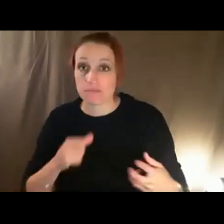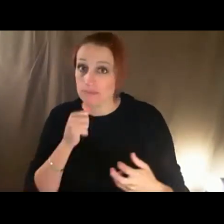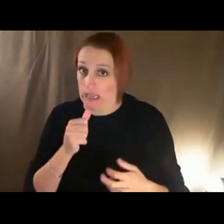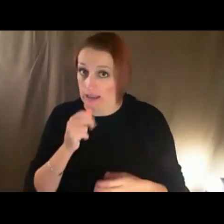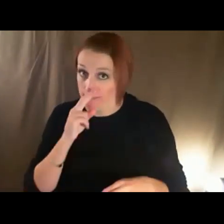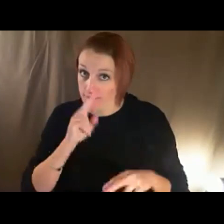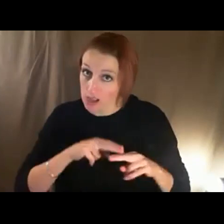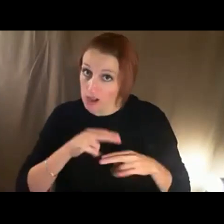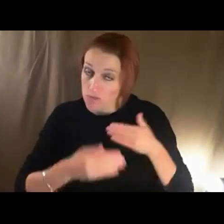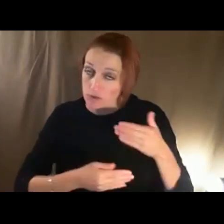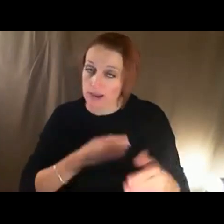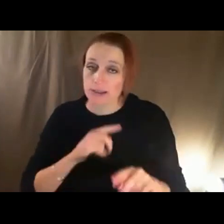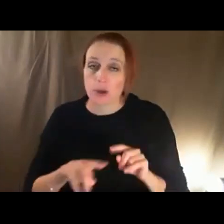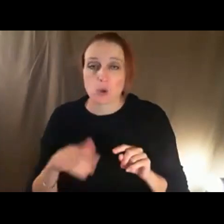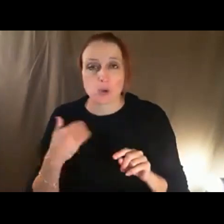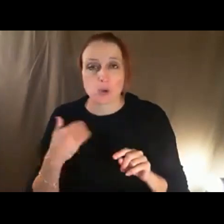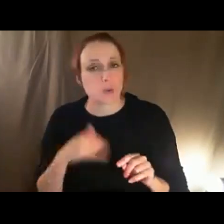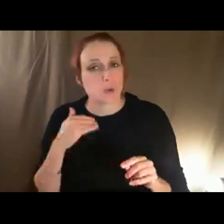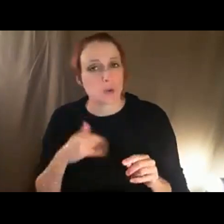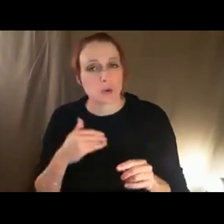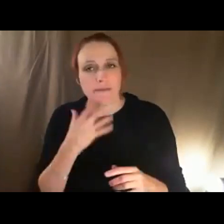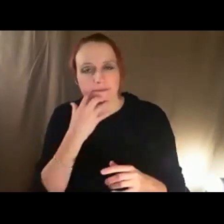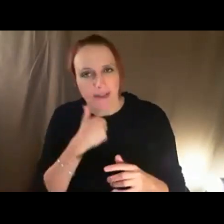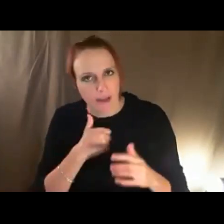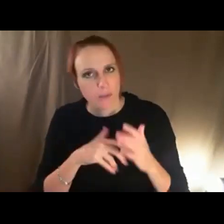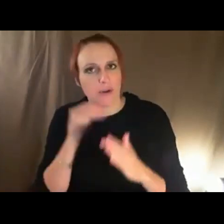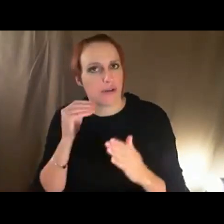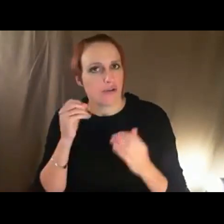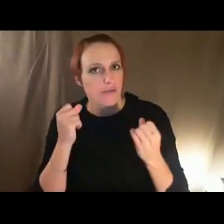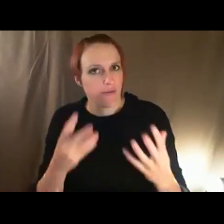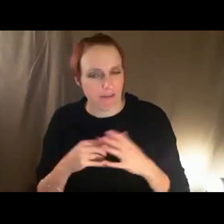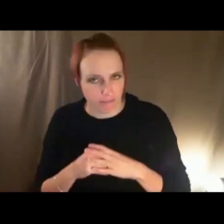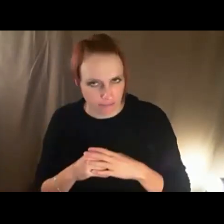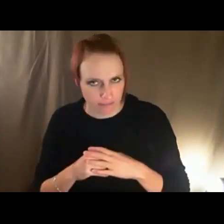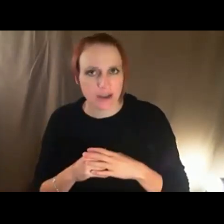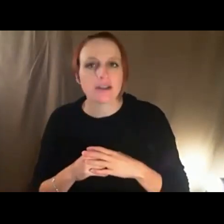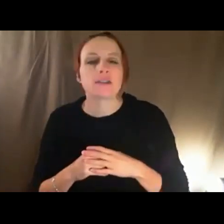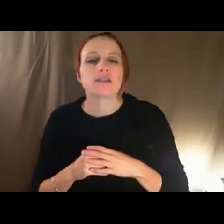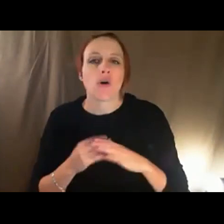very valuable process. The day after the George Floyd murder, I launched a